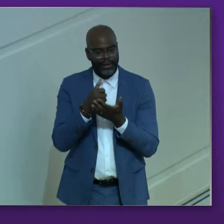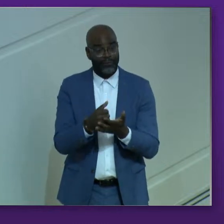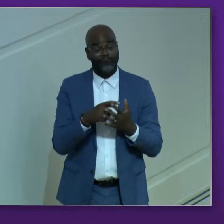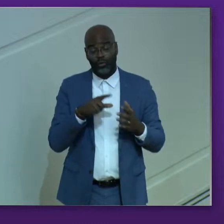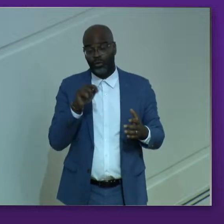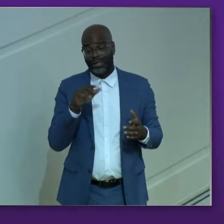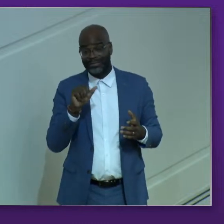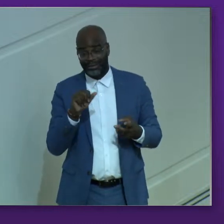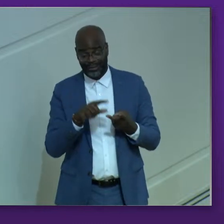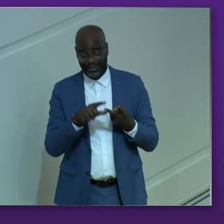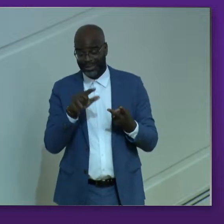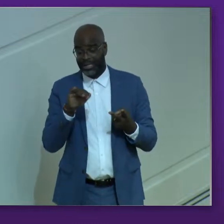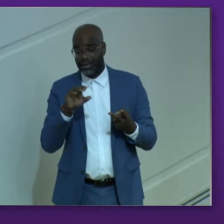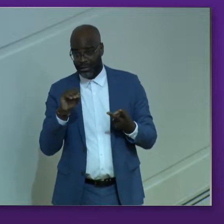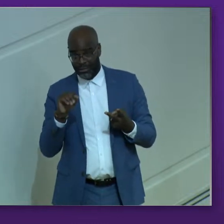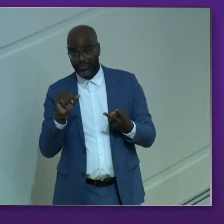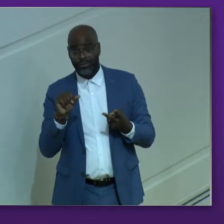SIX-MONTH TRAINING CALLED .